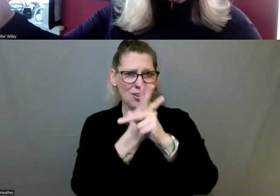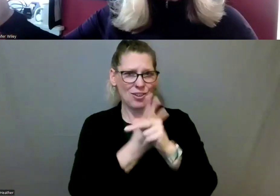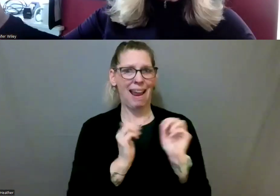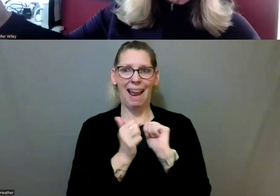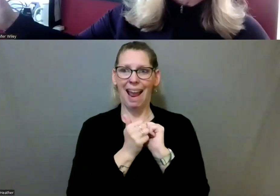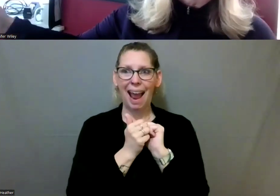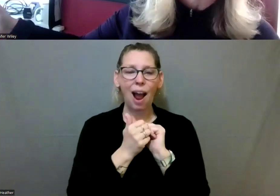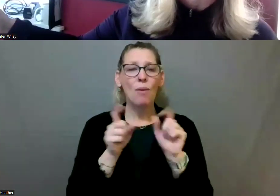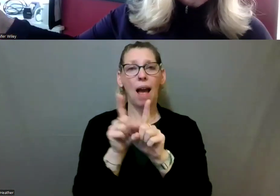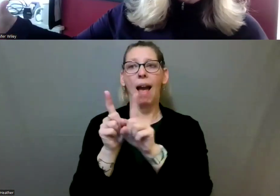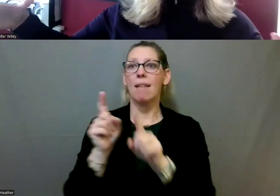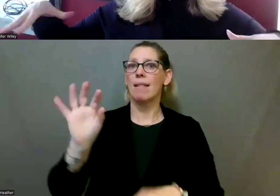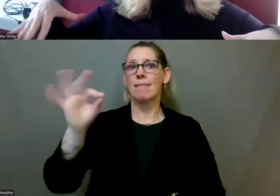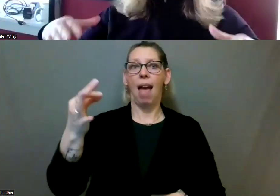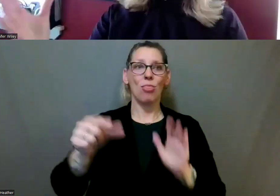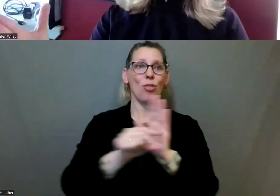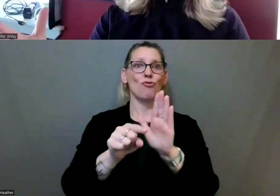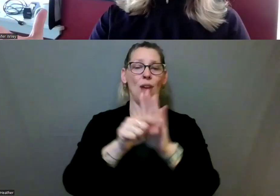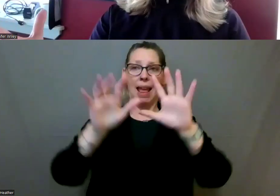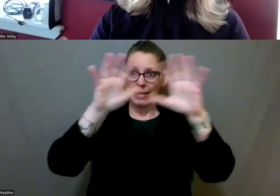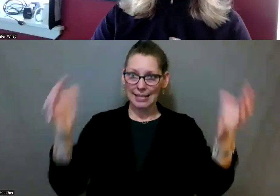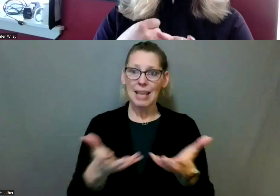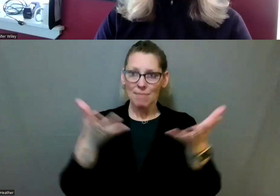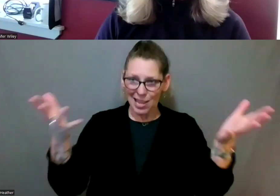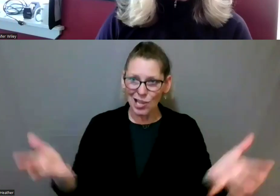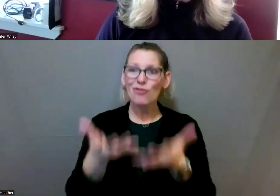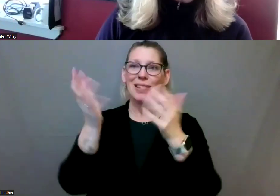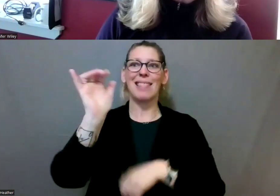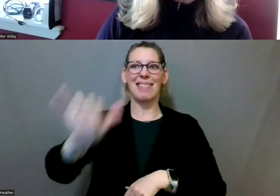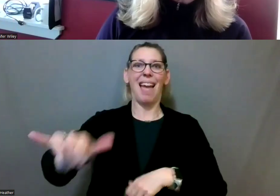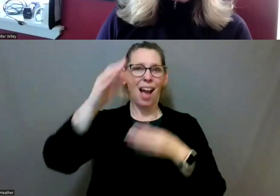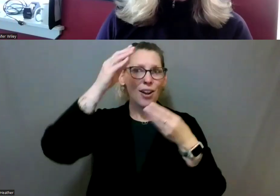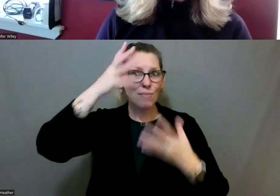ninth grade team increase that component how are we going to measure it what does